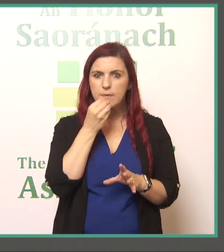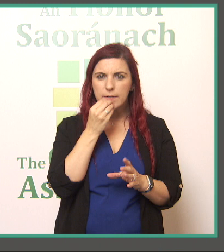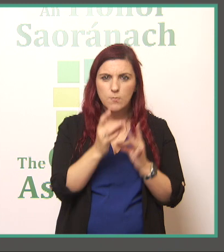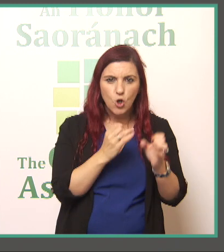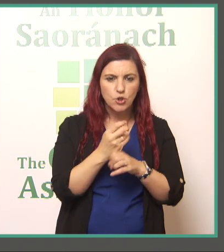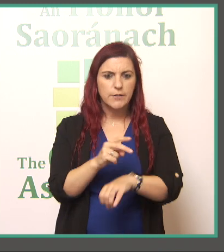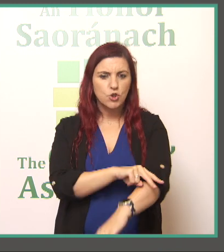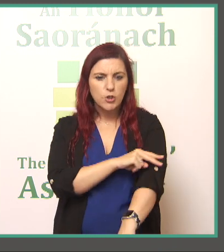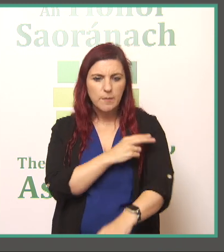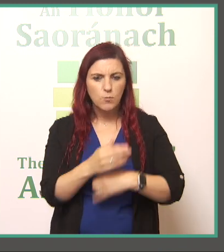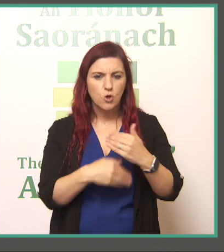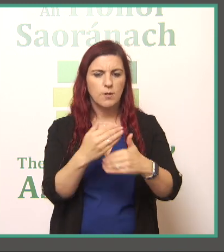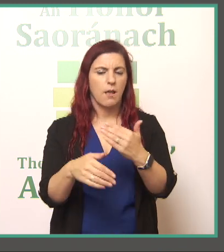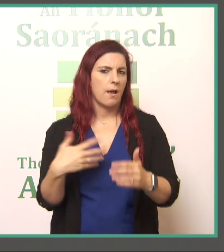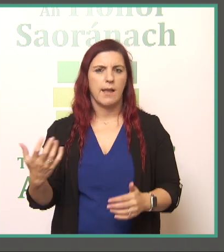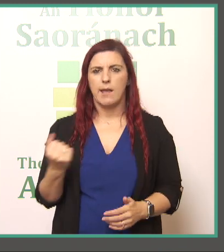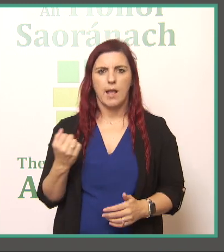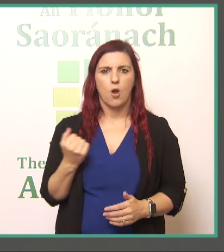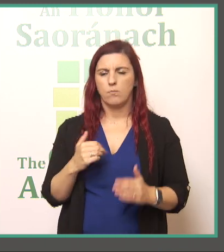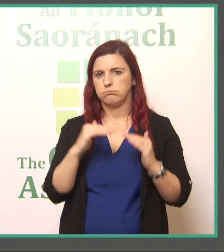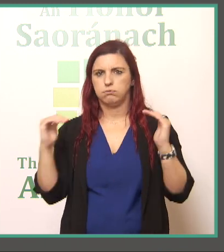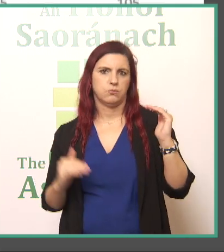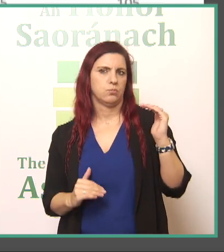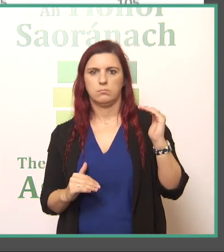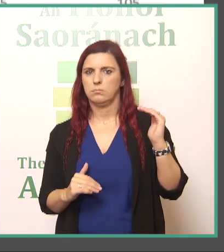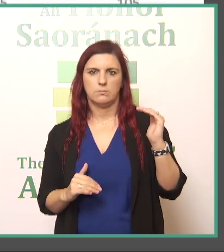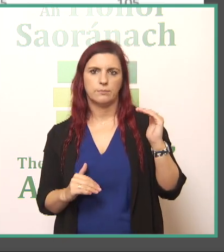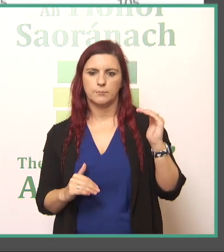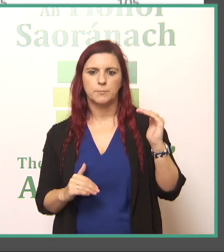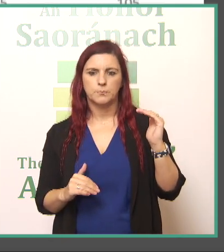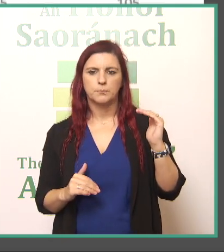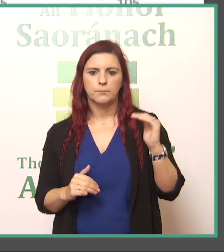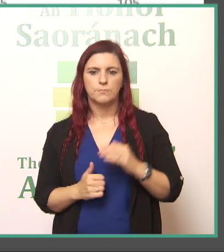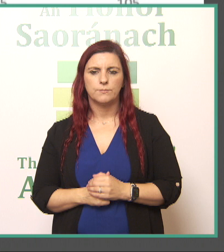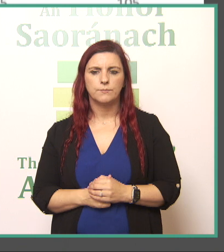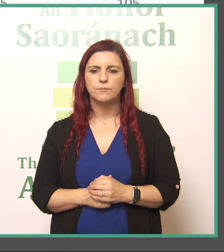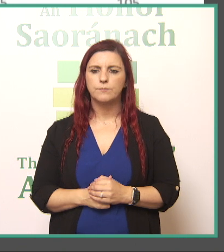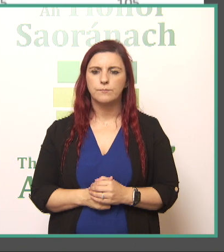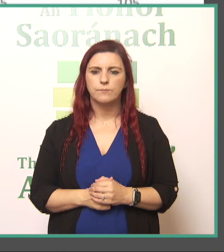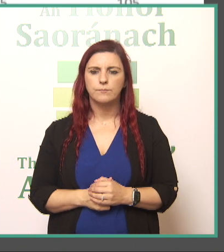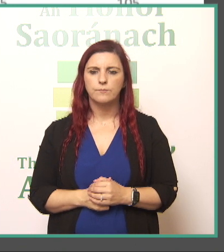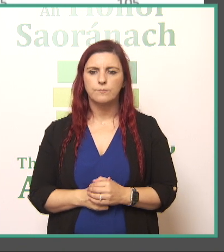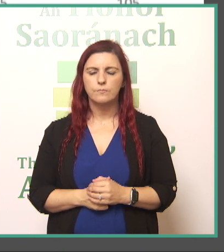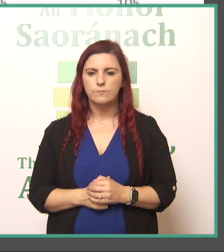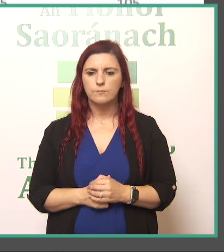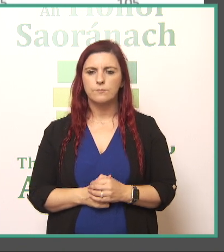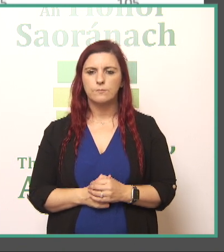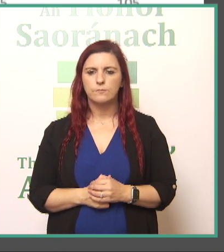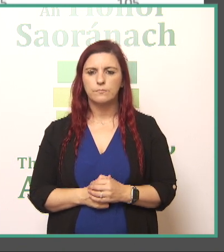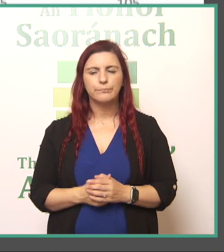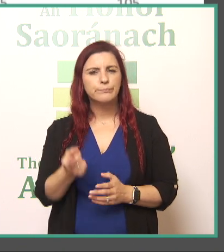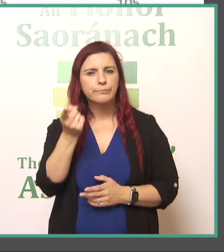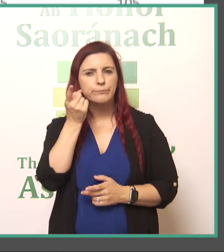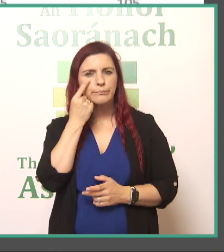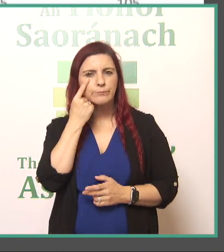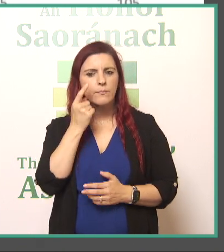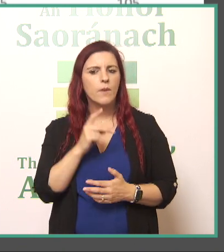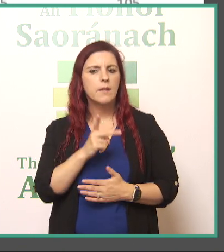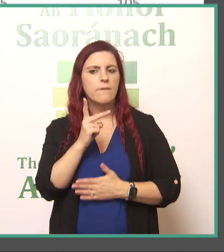their income is much much lower if we look at the amount of the value of the direct payments